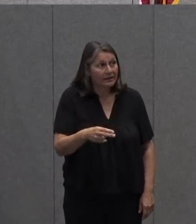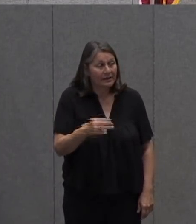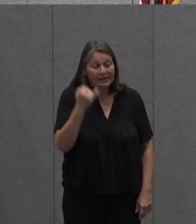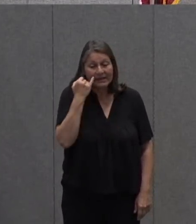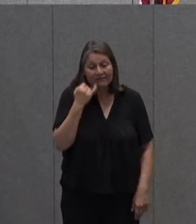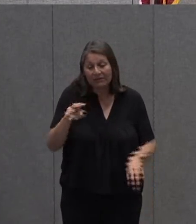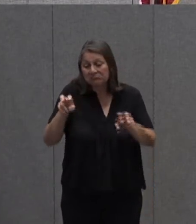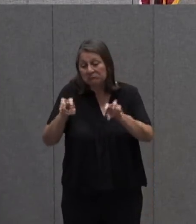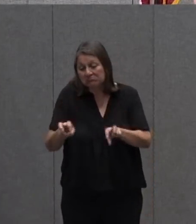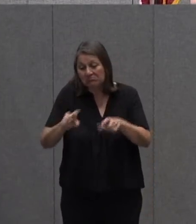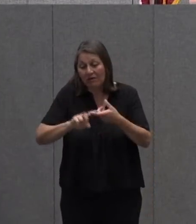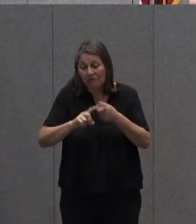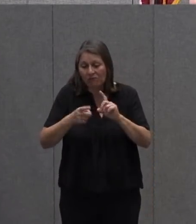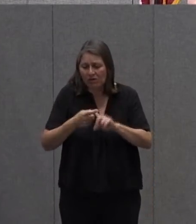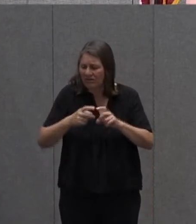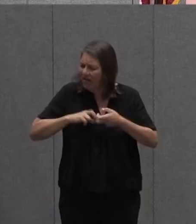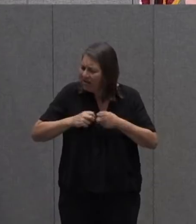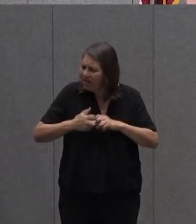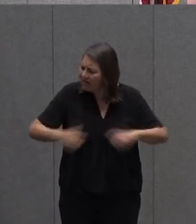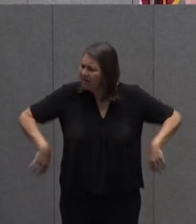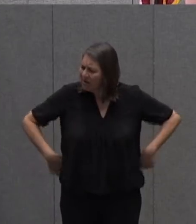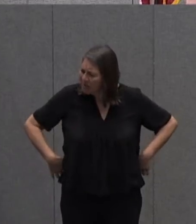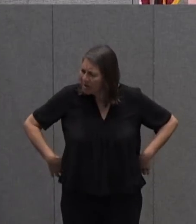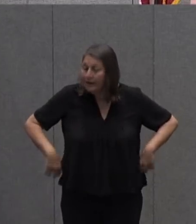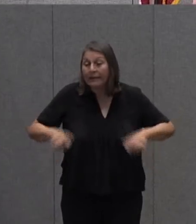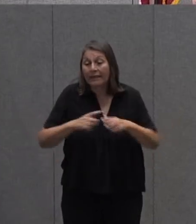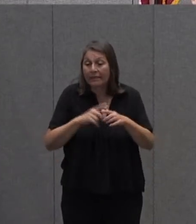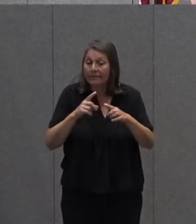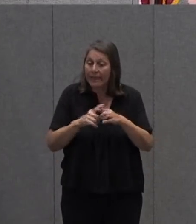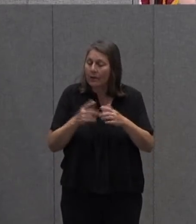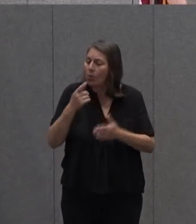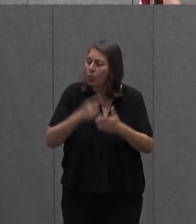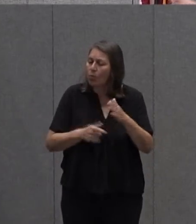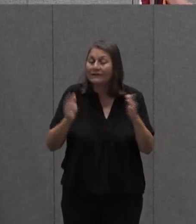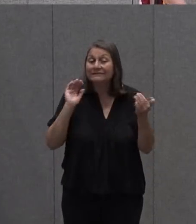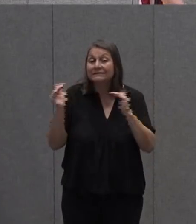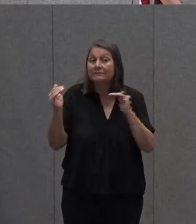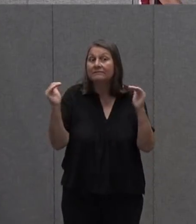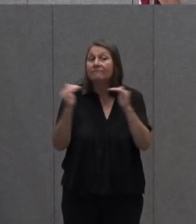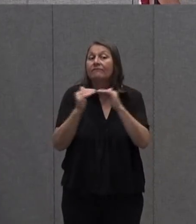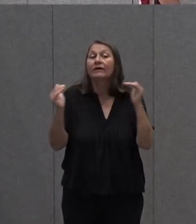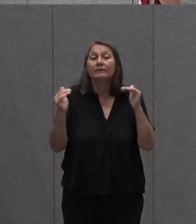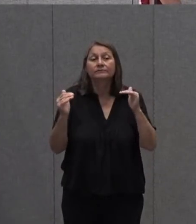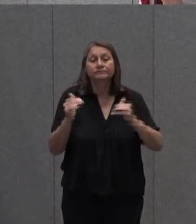they can talk about it, and say "What seems fair to you?" All right, do I get to go first? Oh, the spinner goes first.